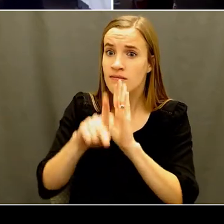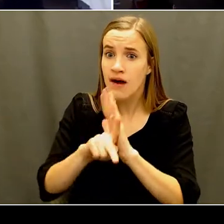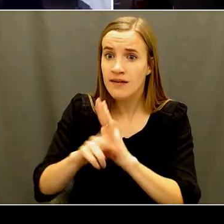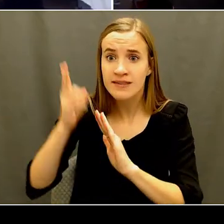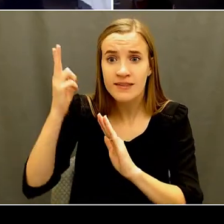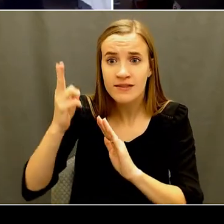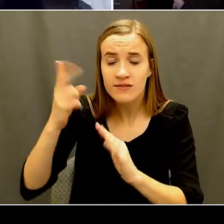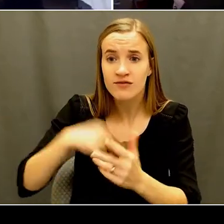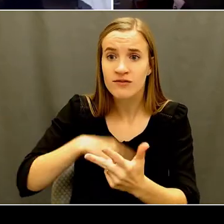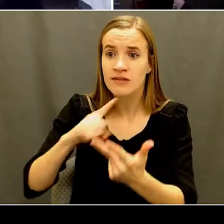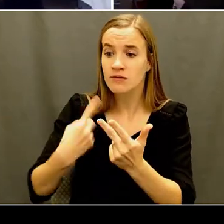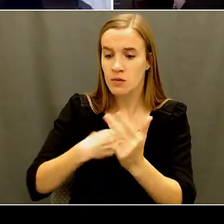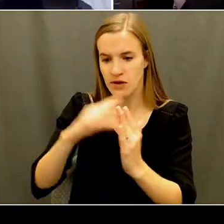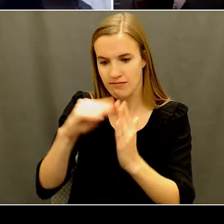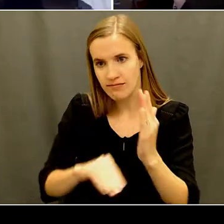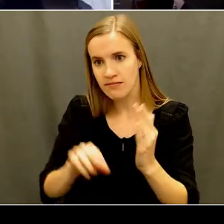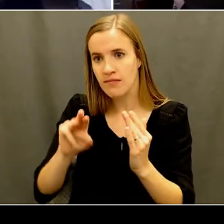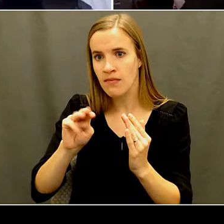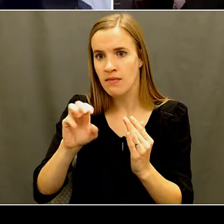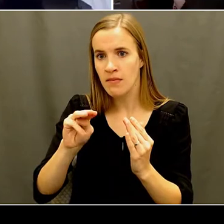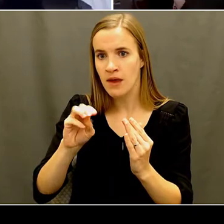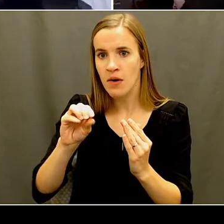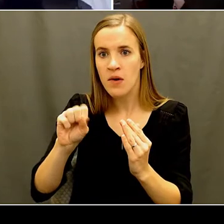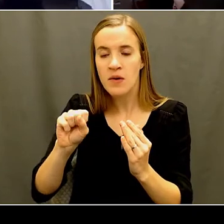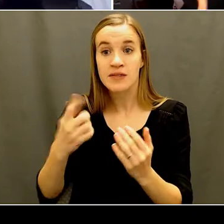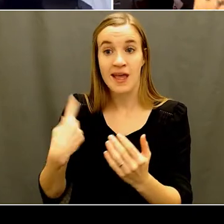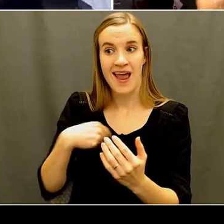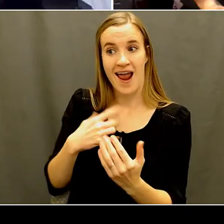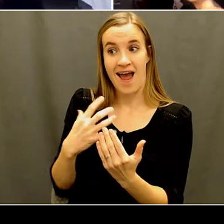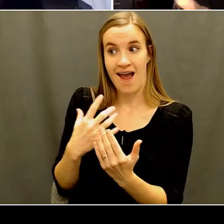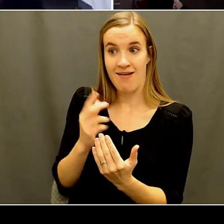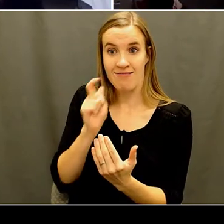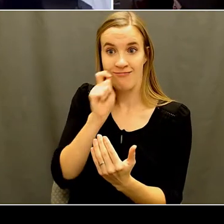chance to have a one on one with her as interns and then as the president of the